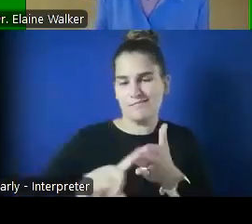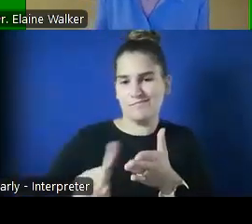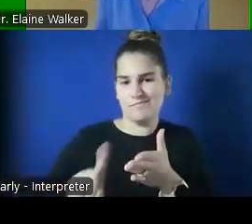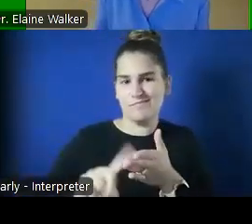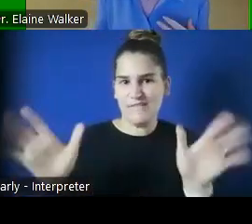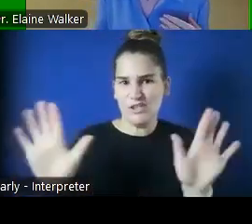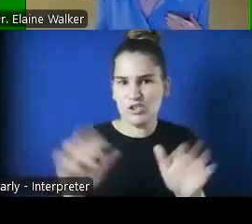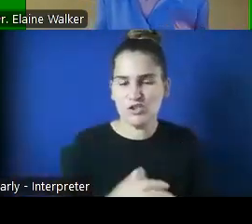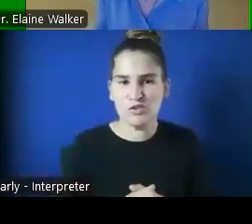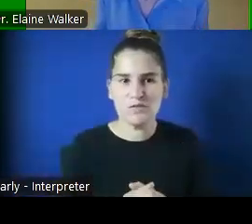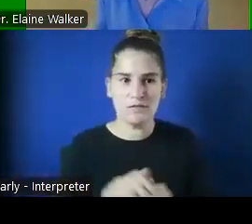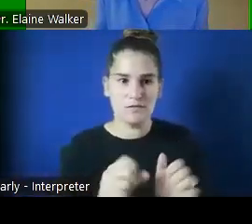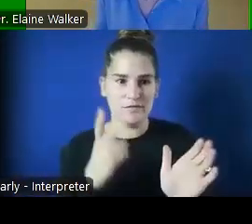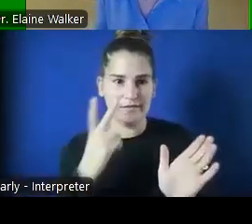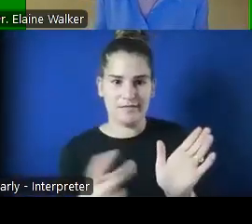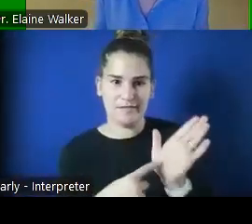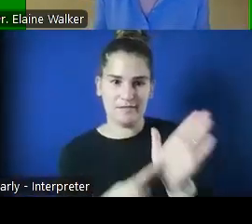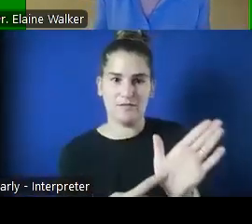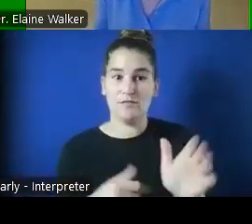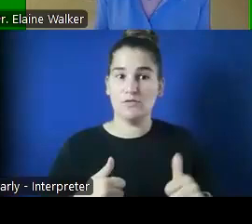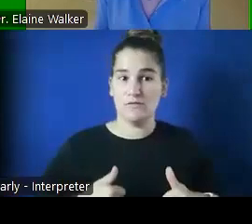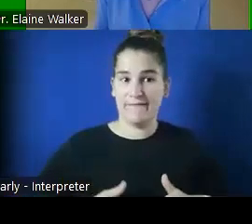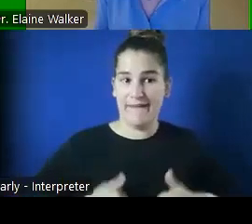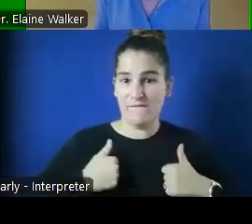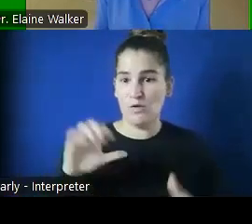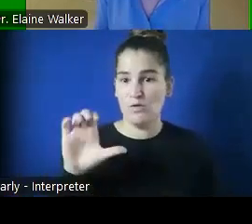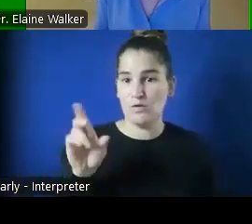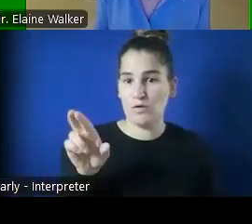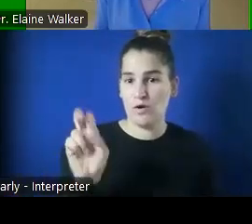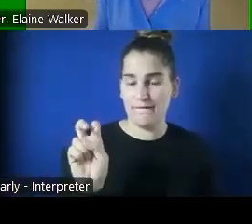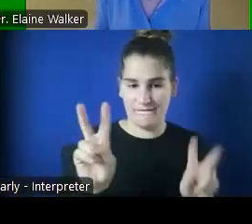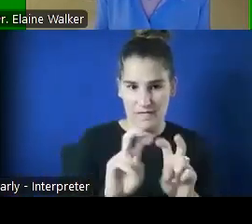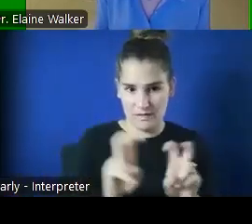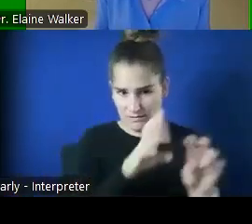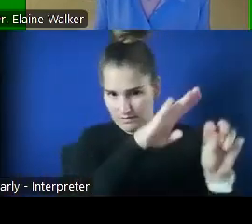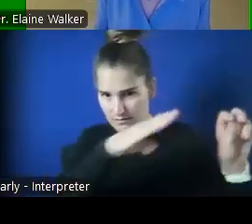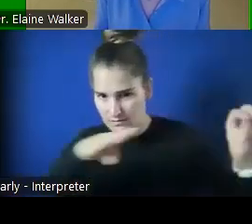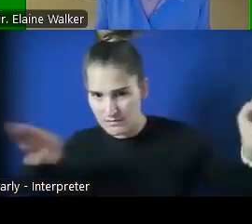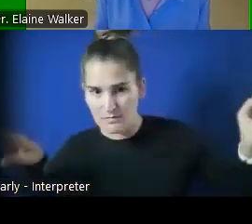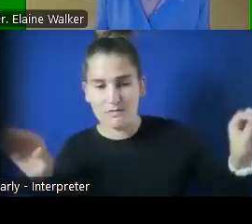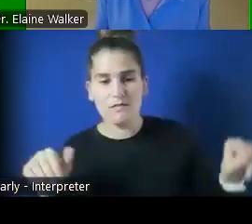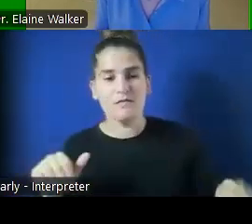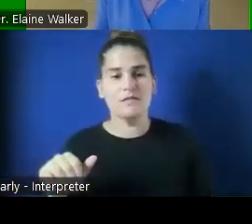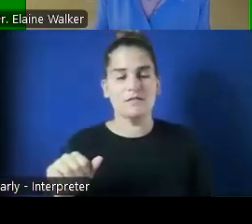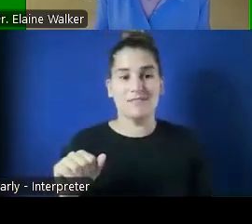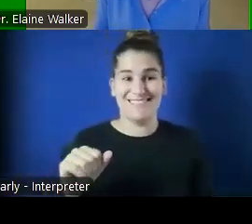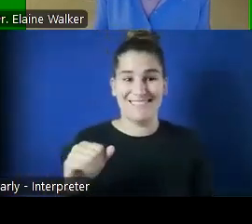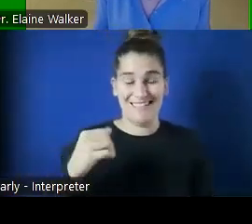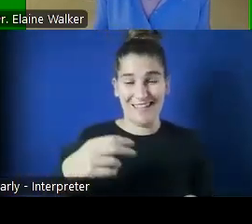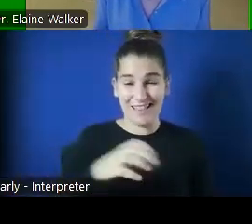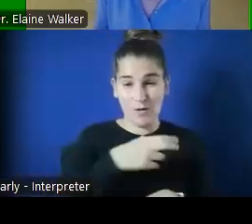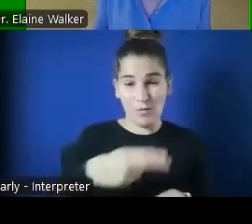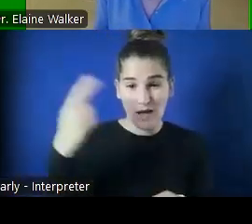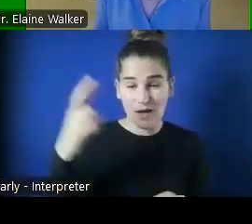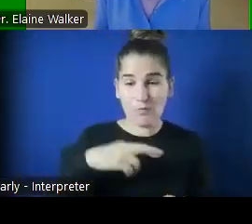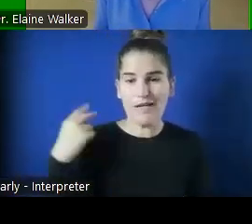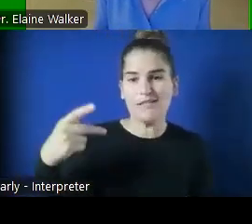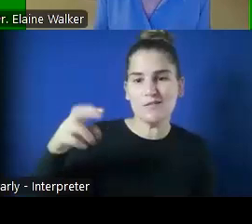analysis and other procedures that among clinical high-risk or prodromal individuals the maintenance